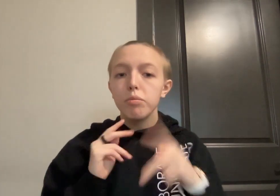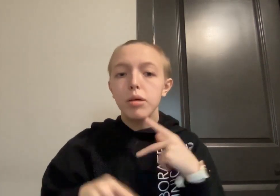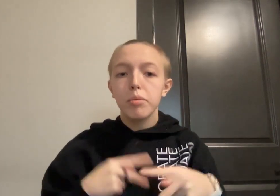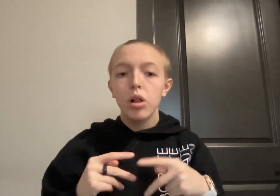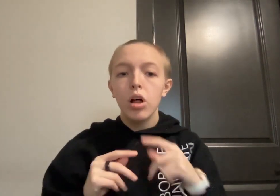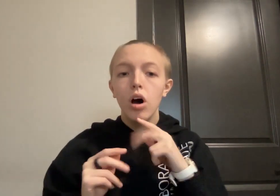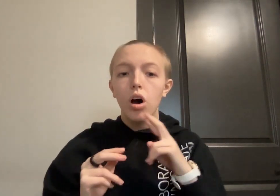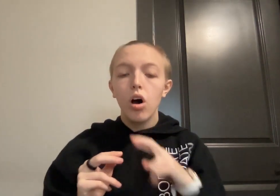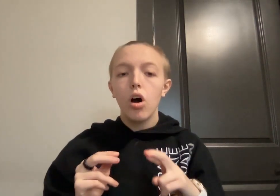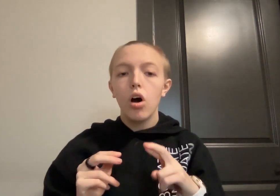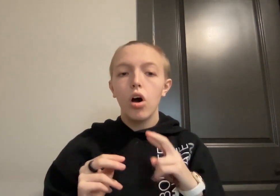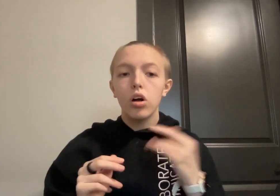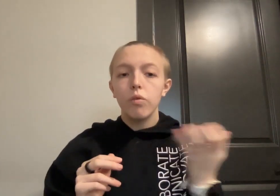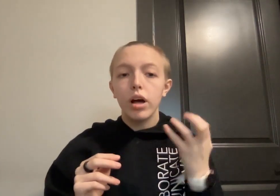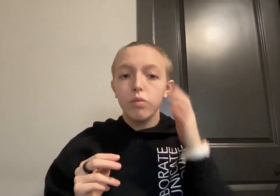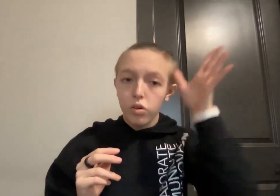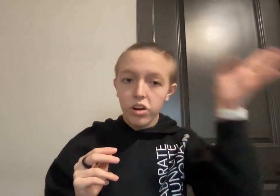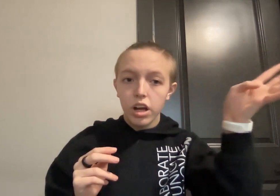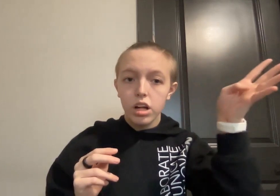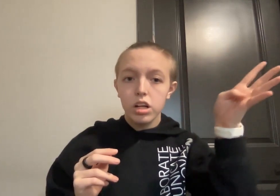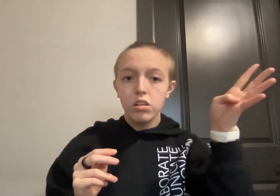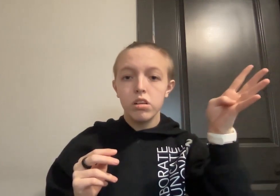people are what create